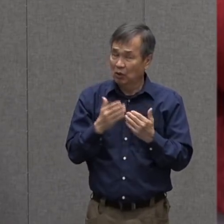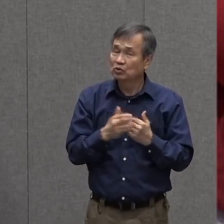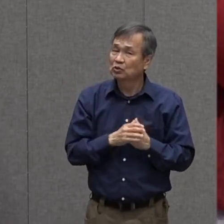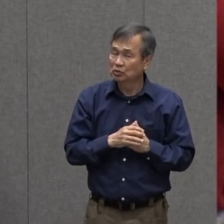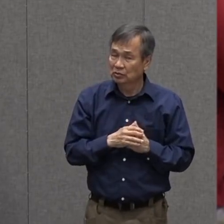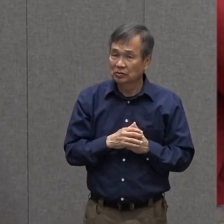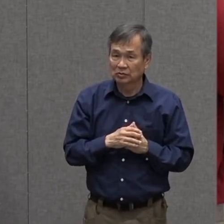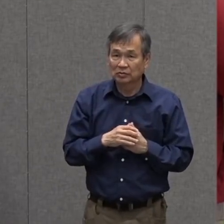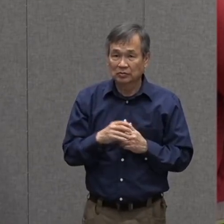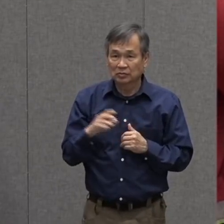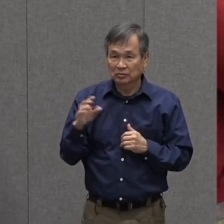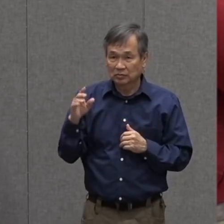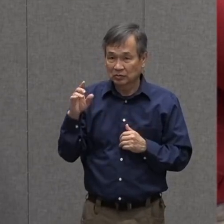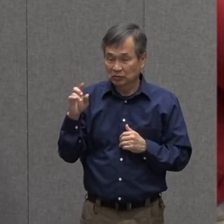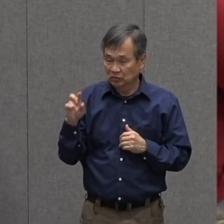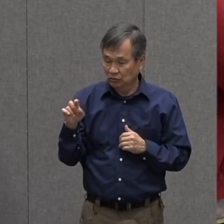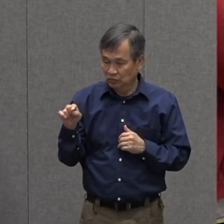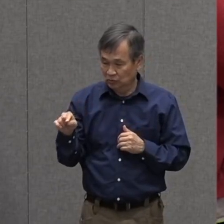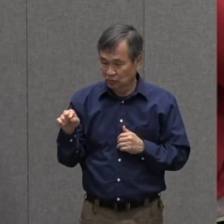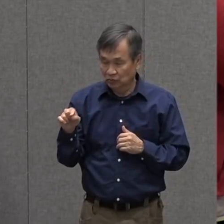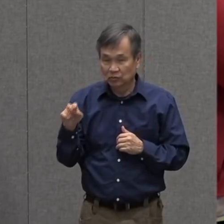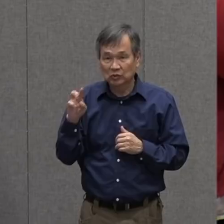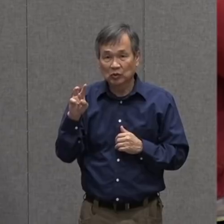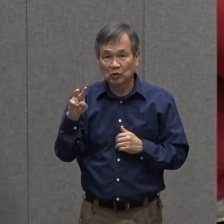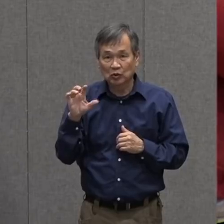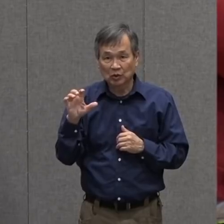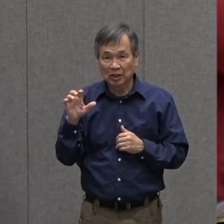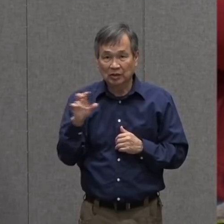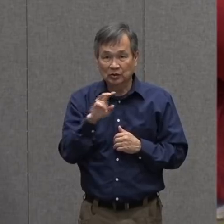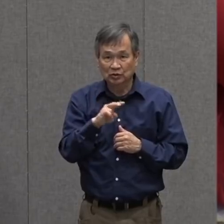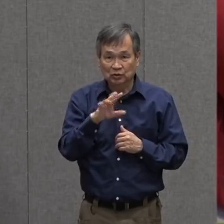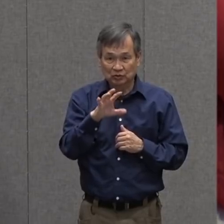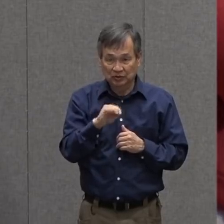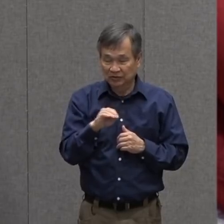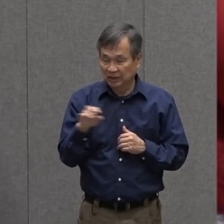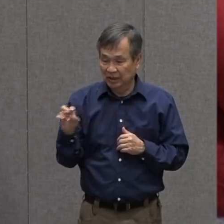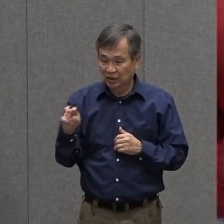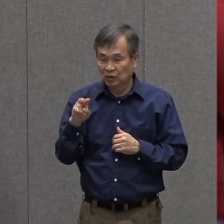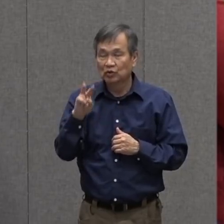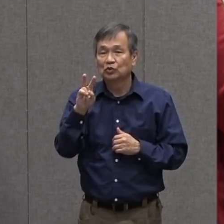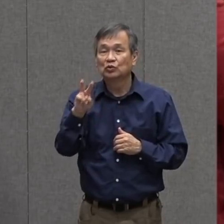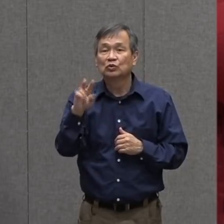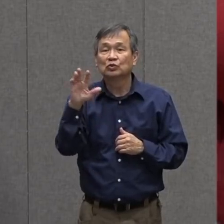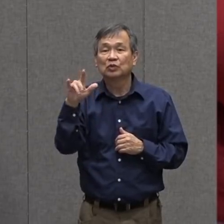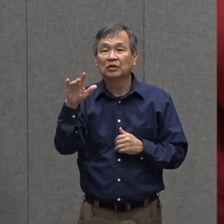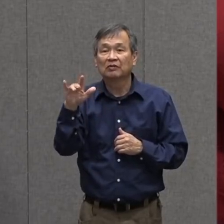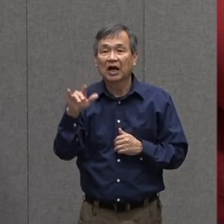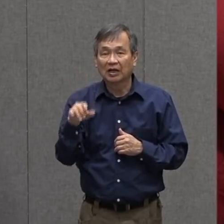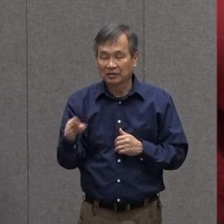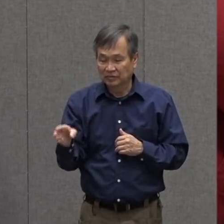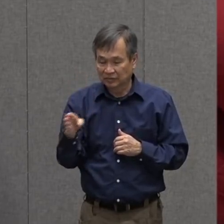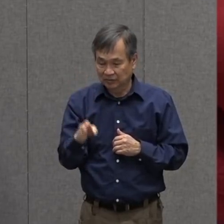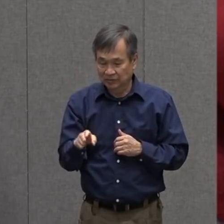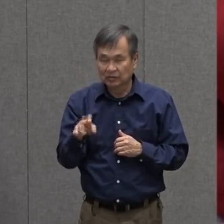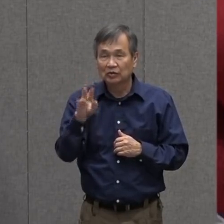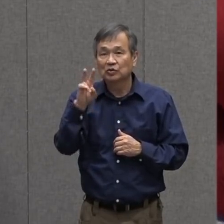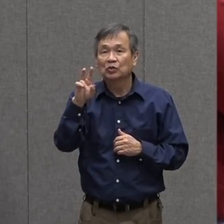because halfway between 200 and 250 would be 225 and 219 is not that far from there.